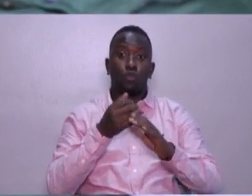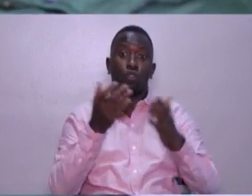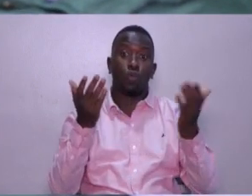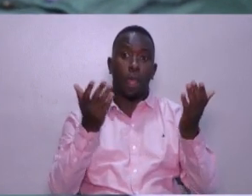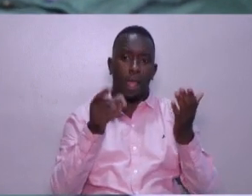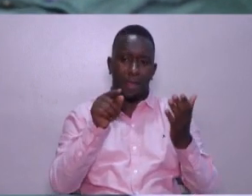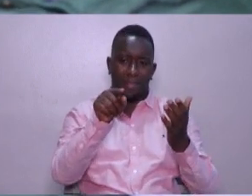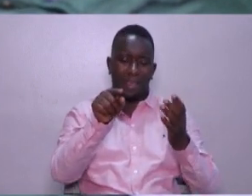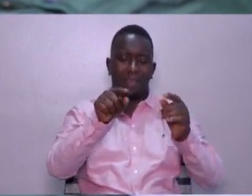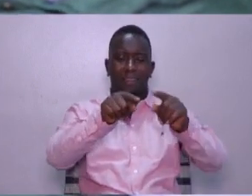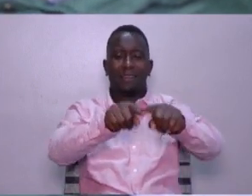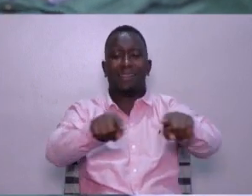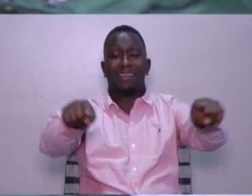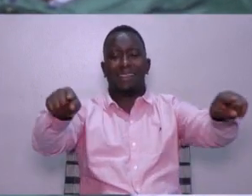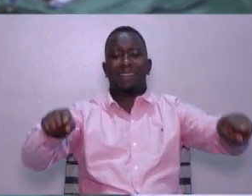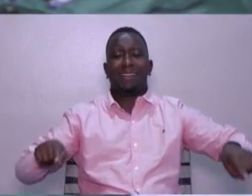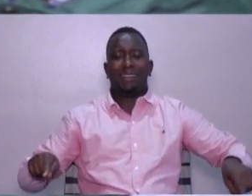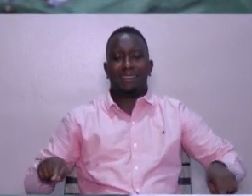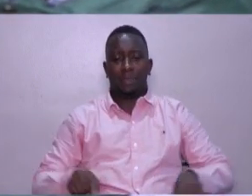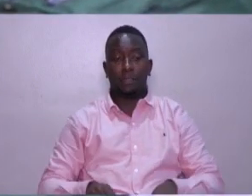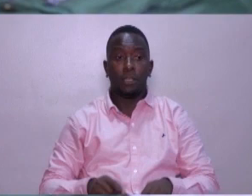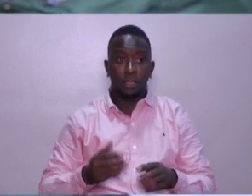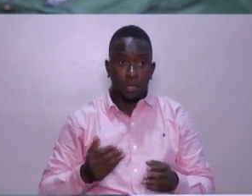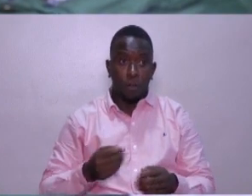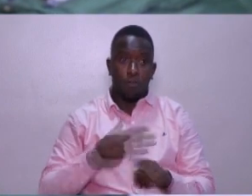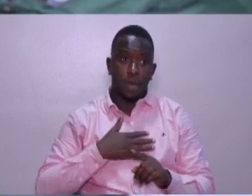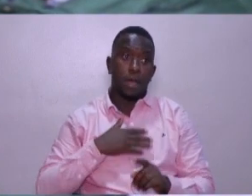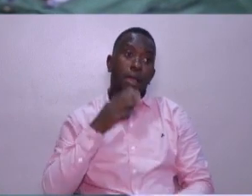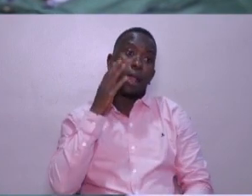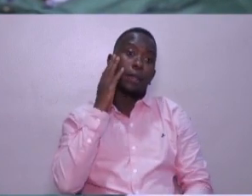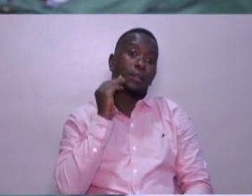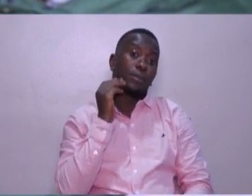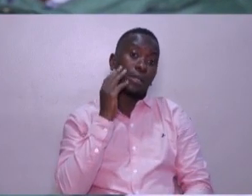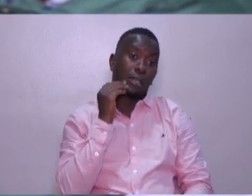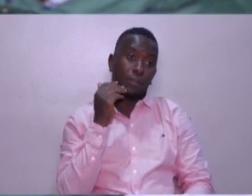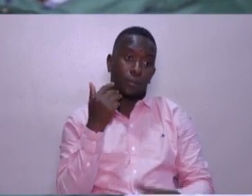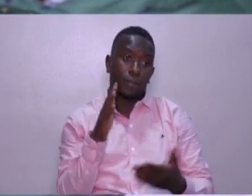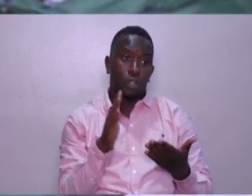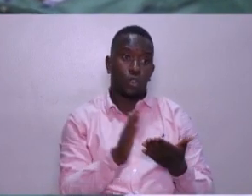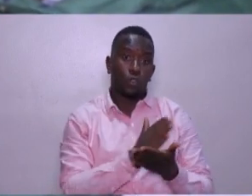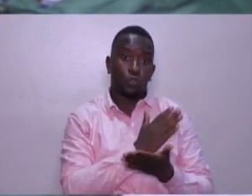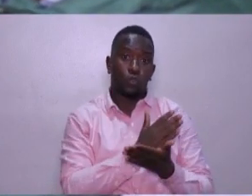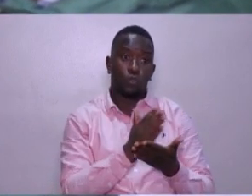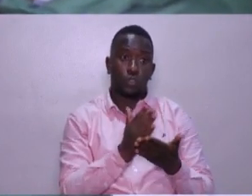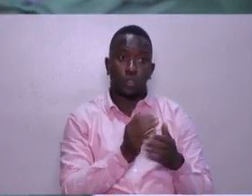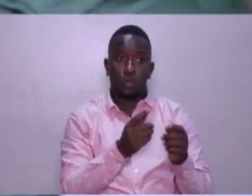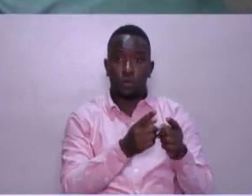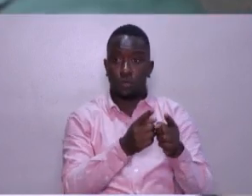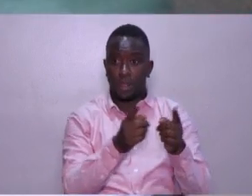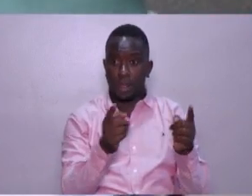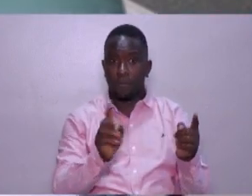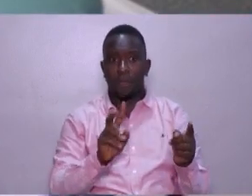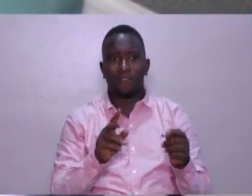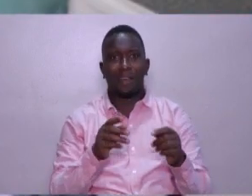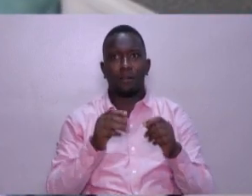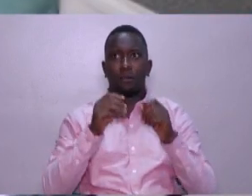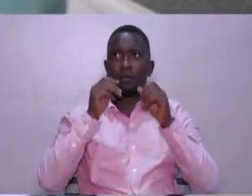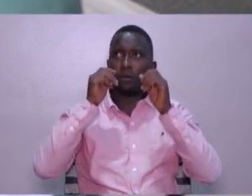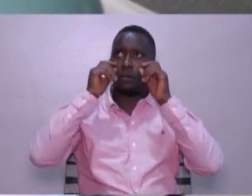because from experience, I shared with them, it’s like it was an eye opener to them it is what was happening in the area of special needs